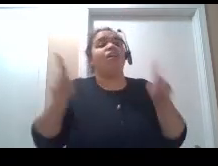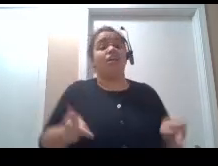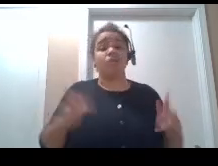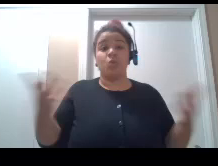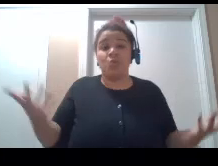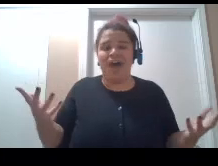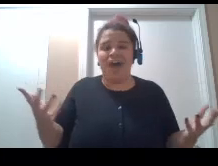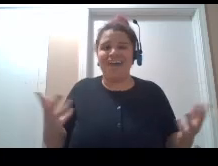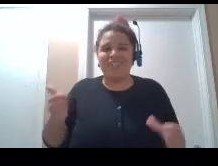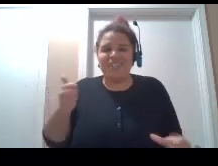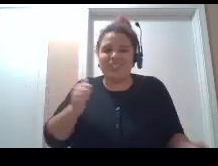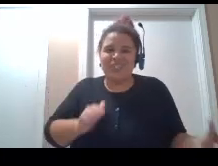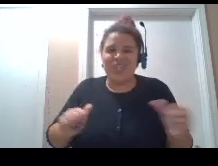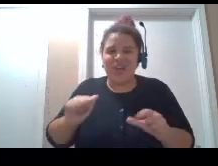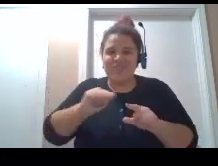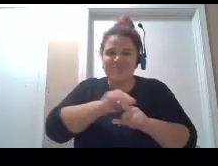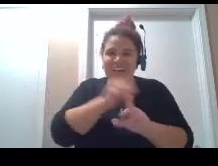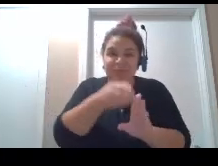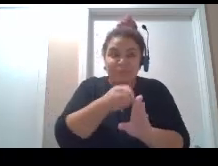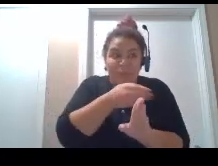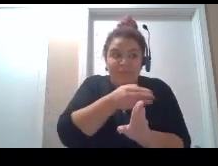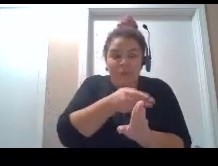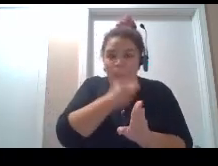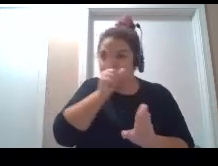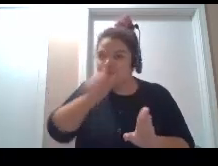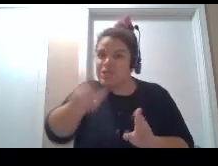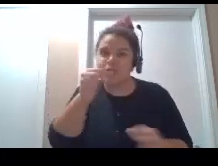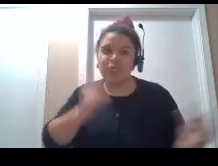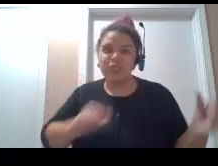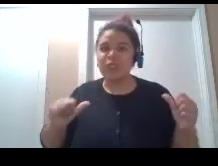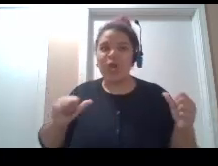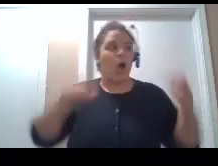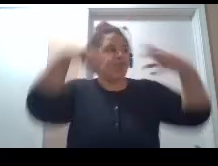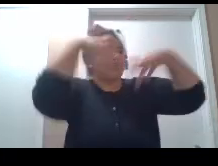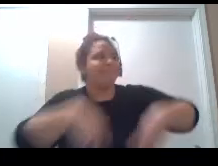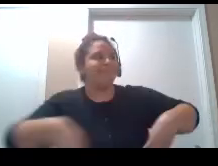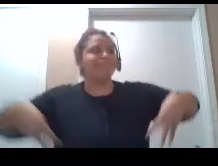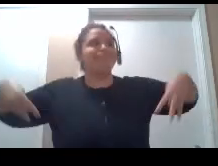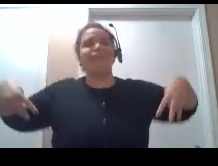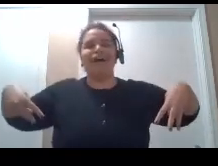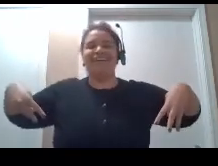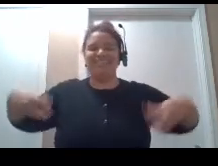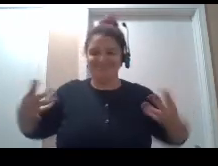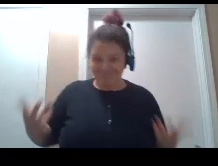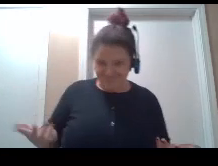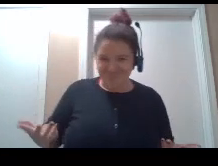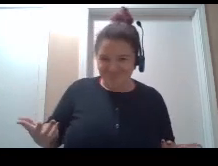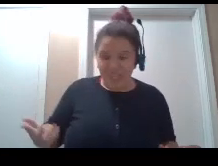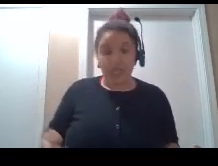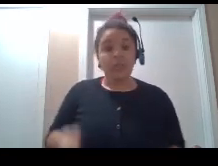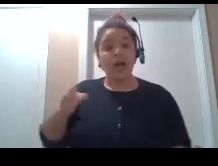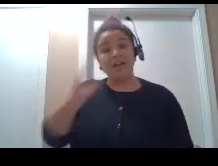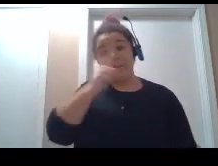Using the Tip Sheets we talked about earlier, help the candidate develop answers to common interview questions.